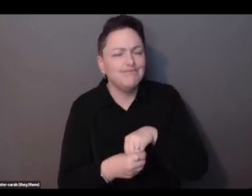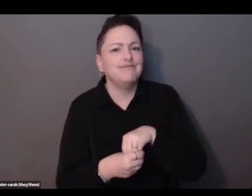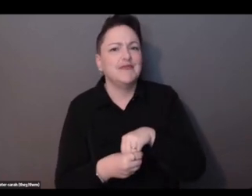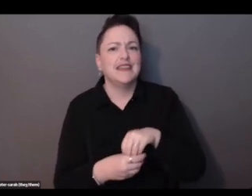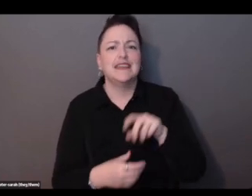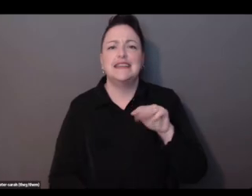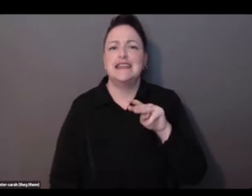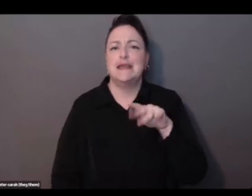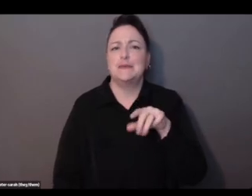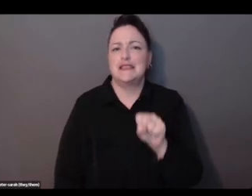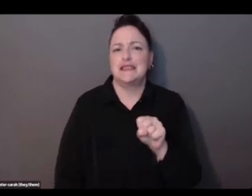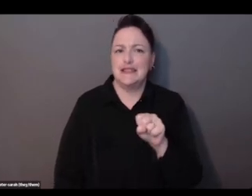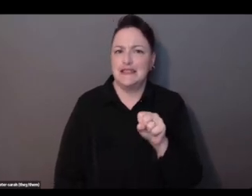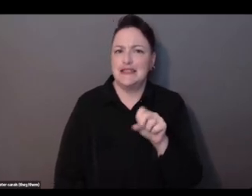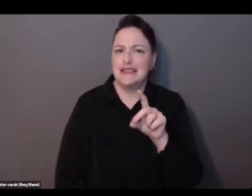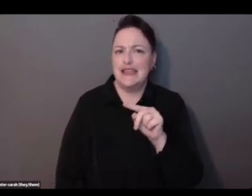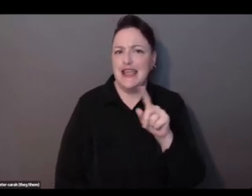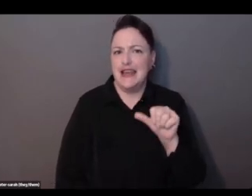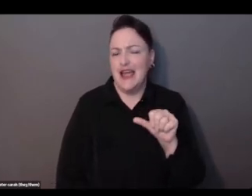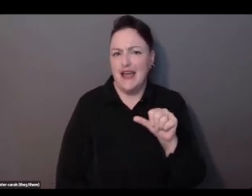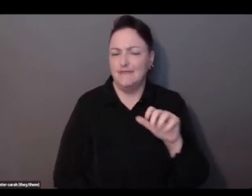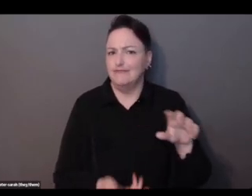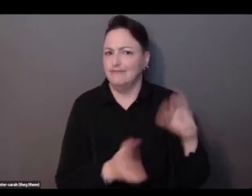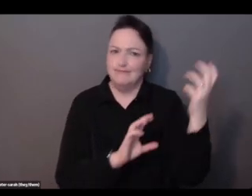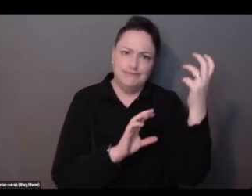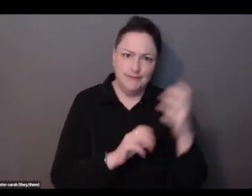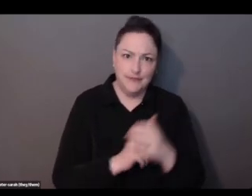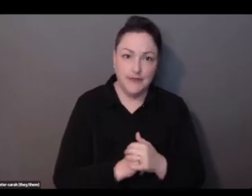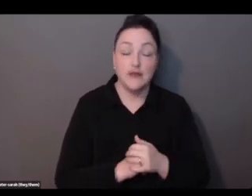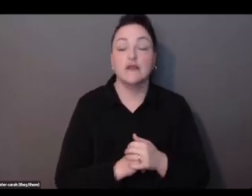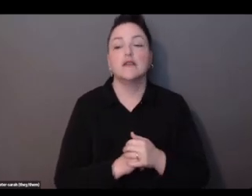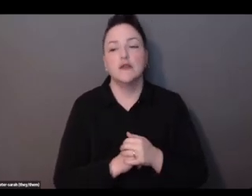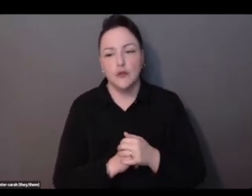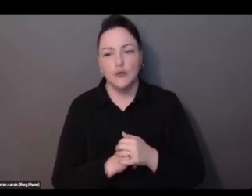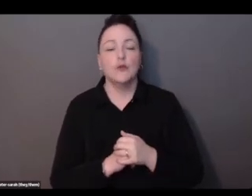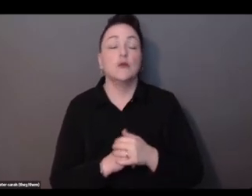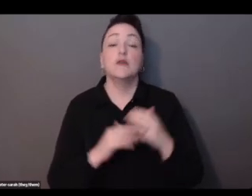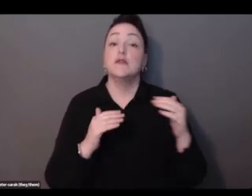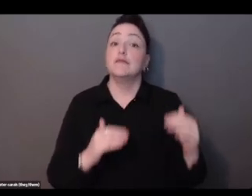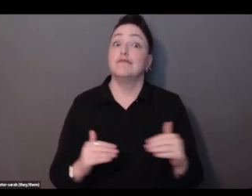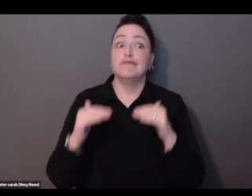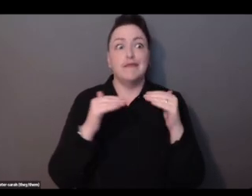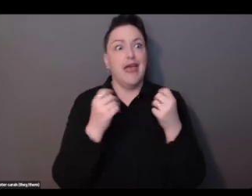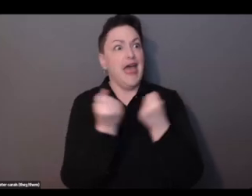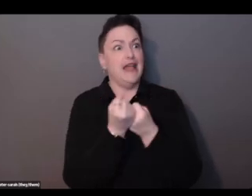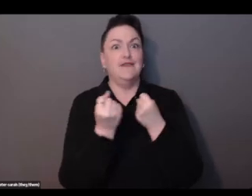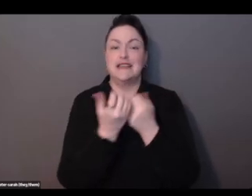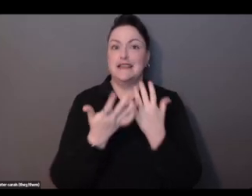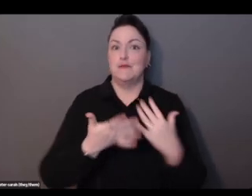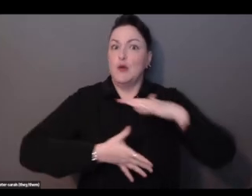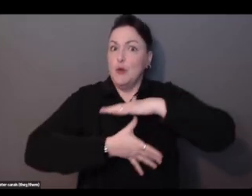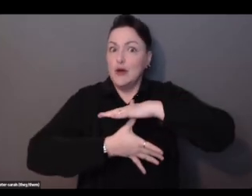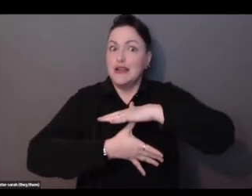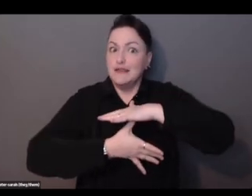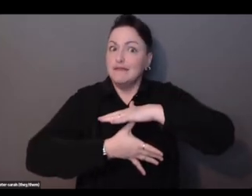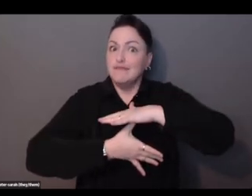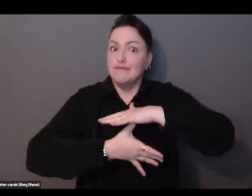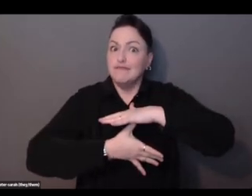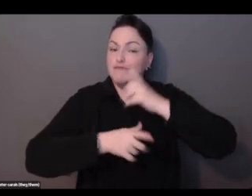So to bring it up into a bigger advocacy priority, states need more technical assistance,